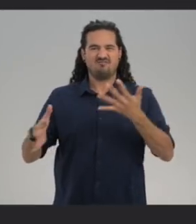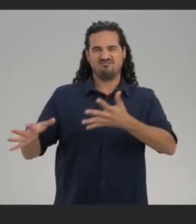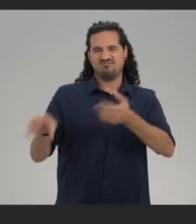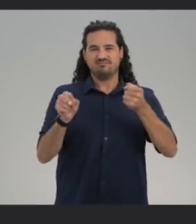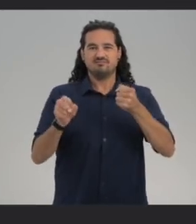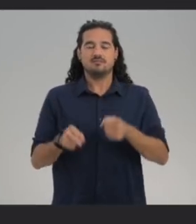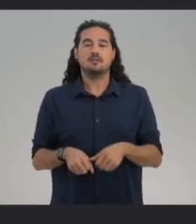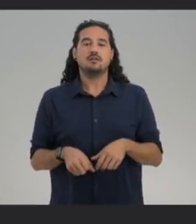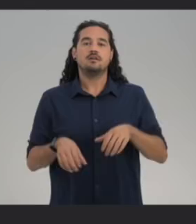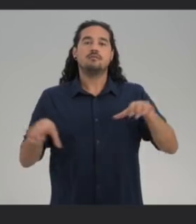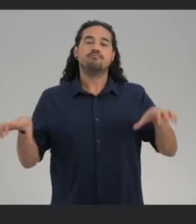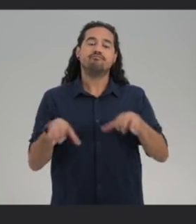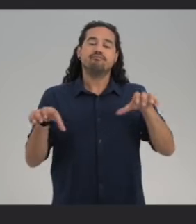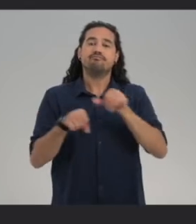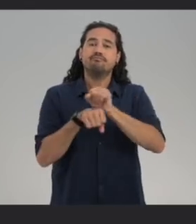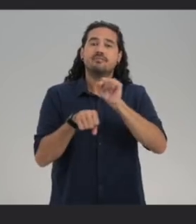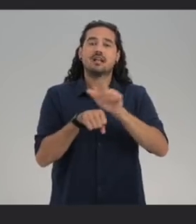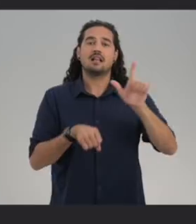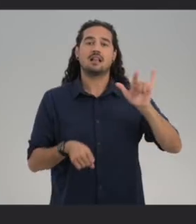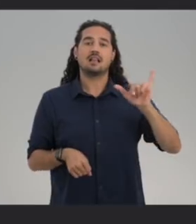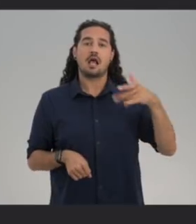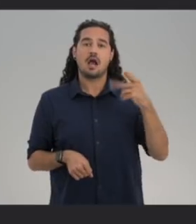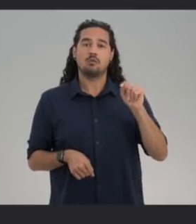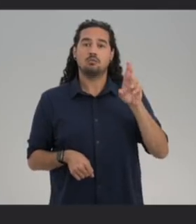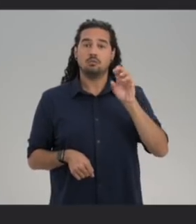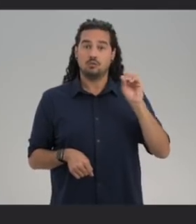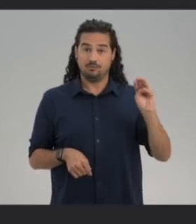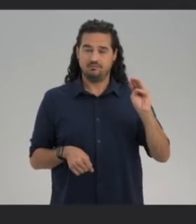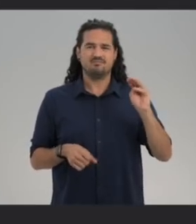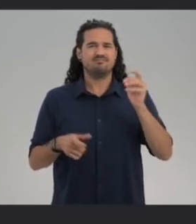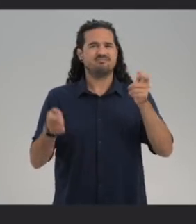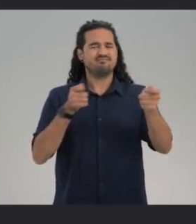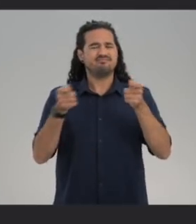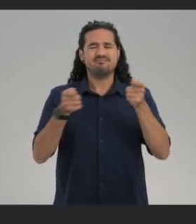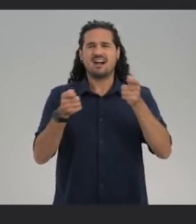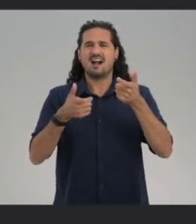Or if you're working in Lightroom, you can manage huge RAW libraries at unheard-of speeds,